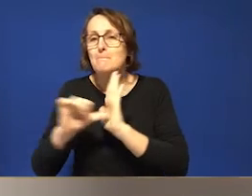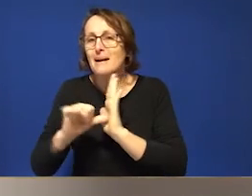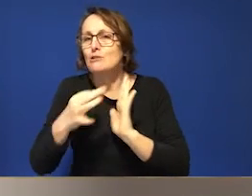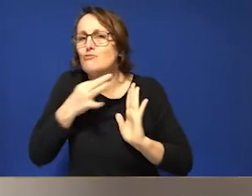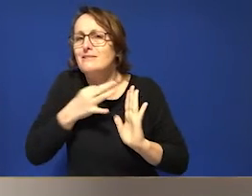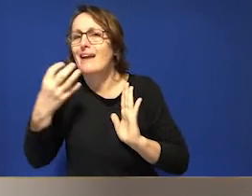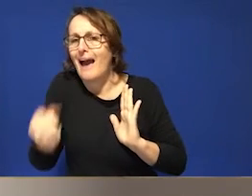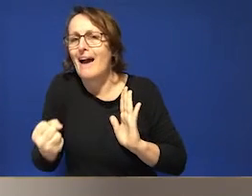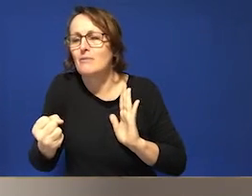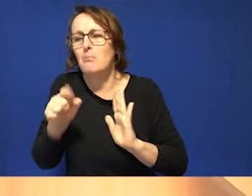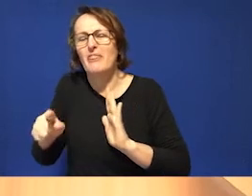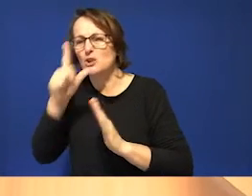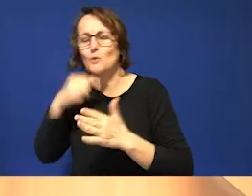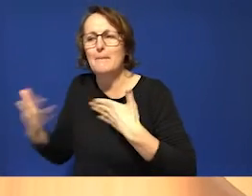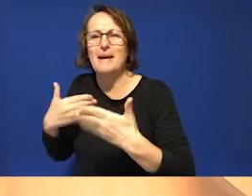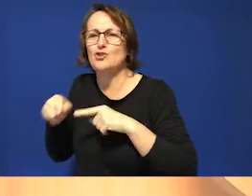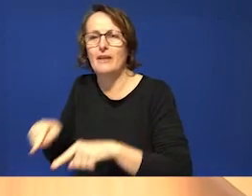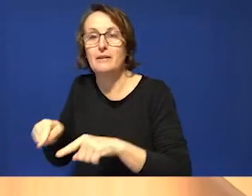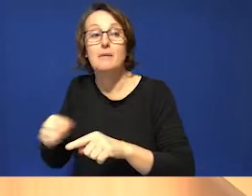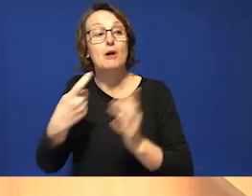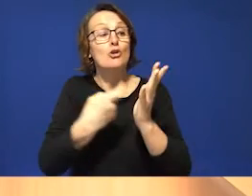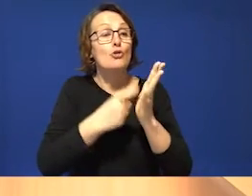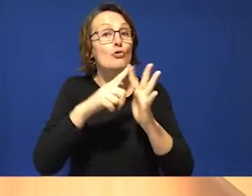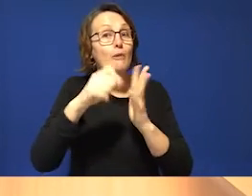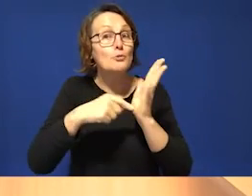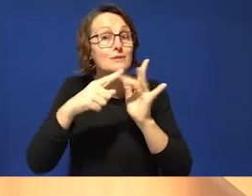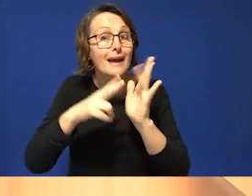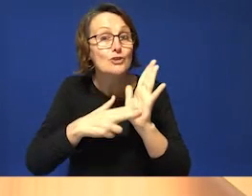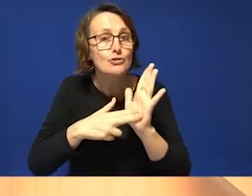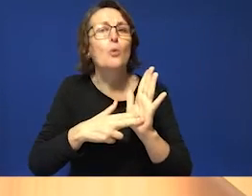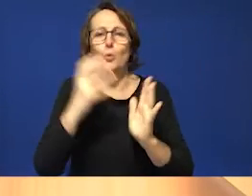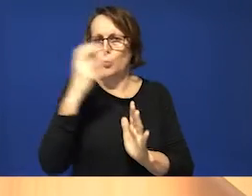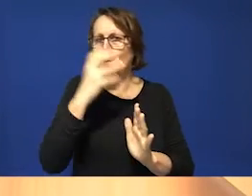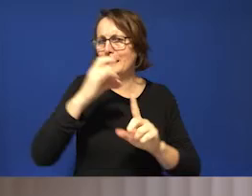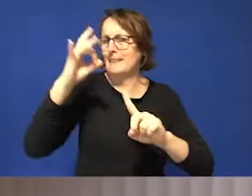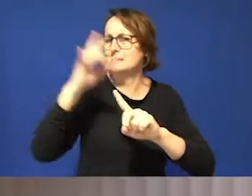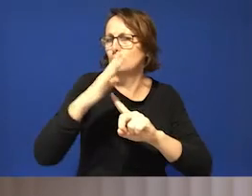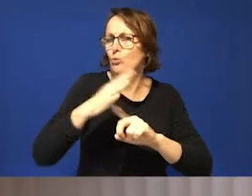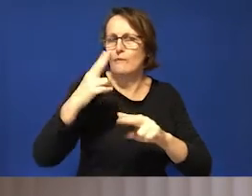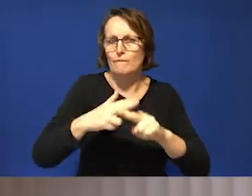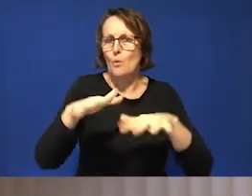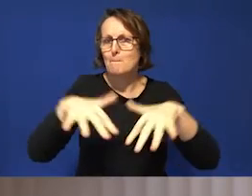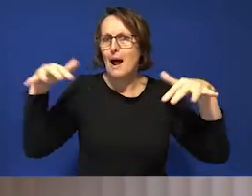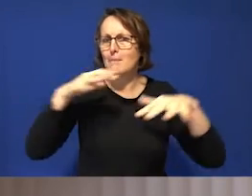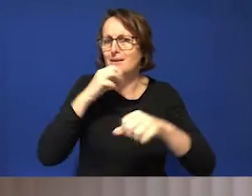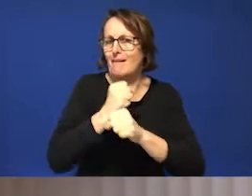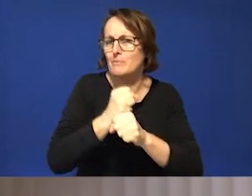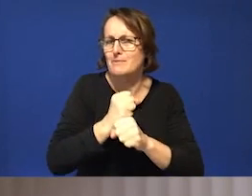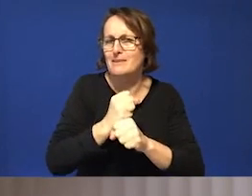Financial risk and all of those sorts of things. That's management 101, you just manage that. But reputational risk in an institution like this,